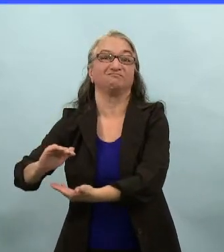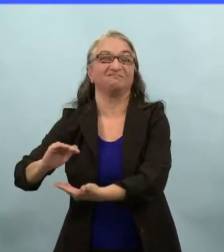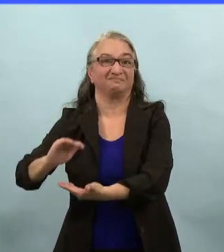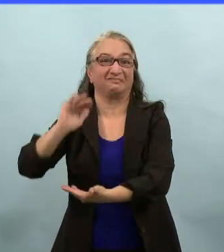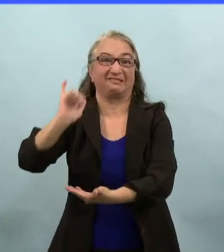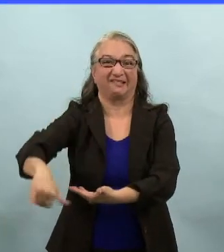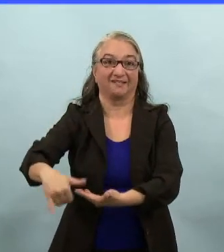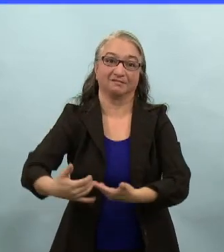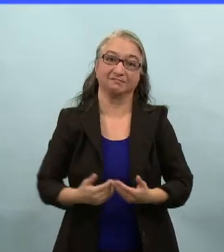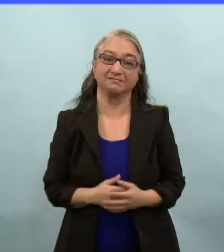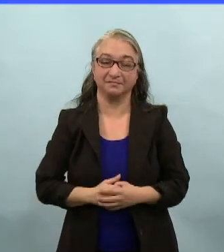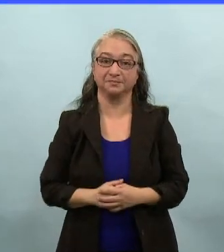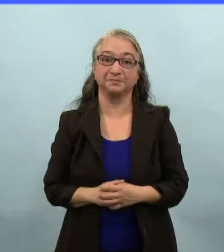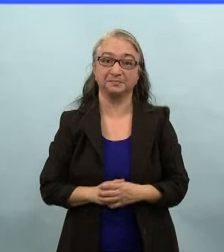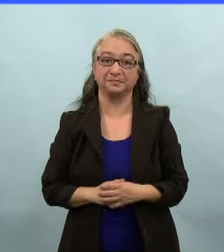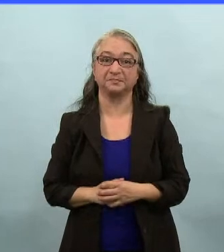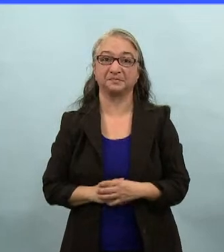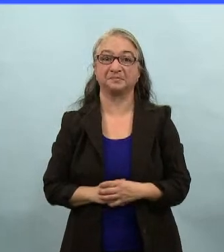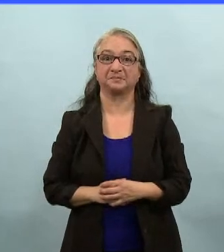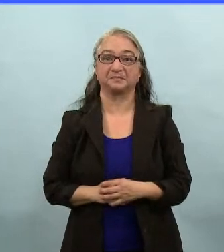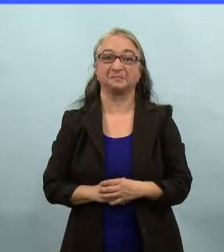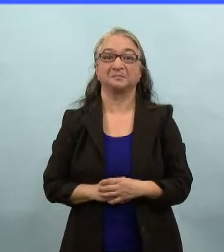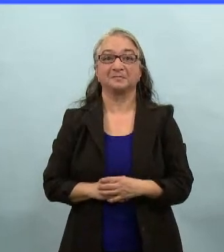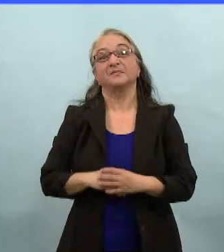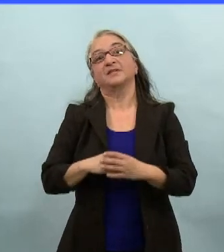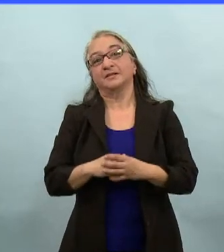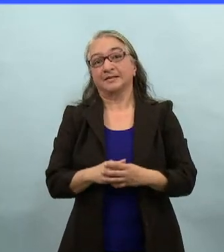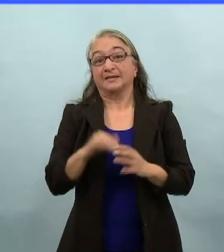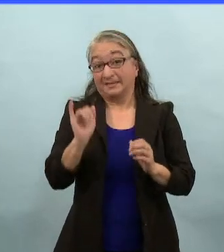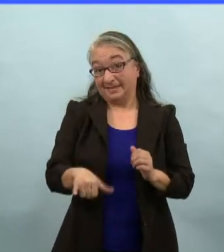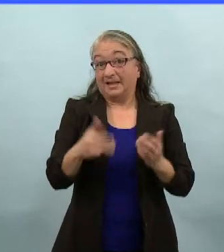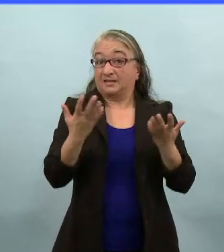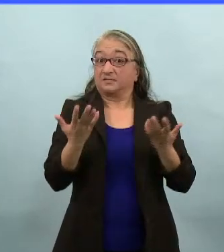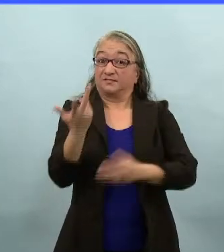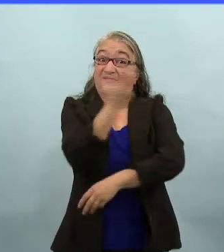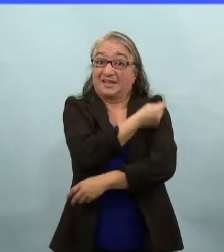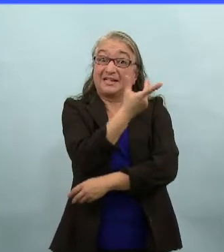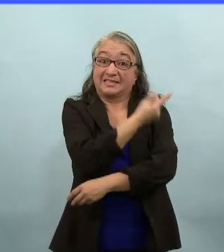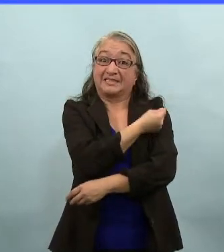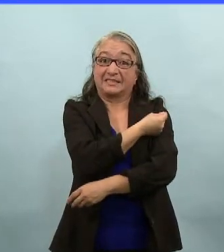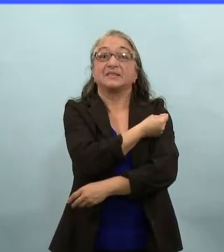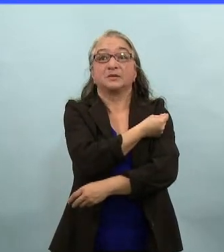the vaccine is not providing the protection we had hoped against omicron infection overall